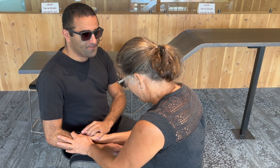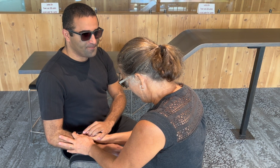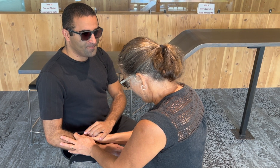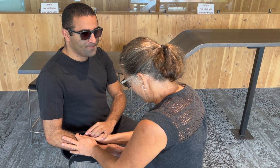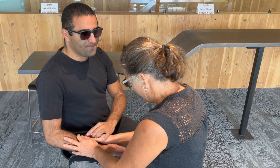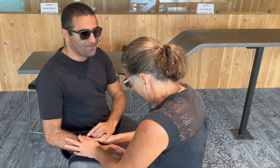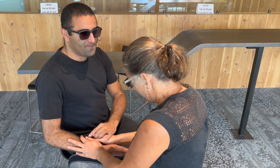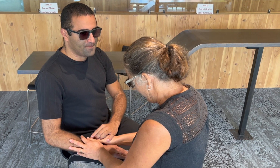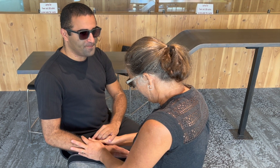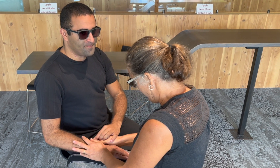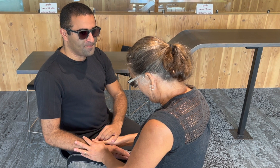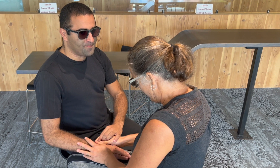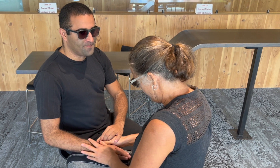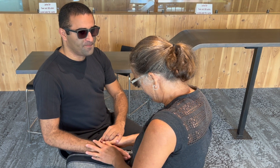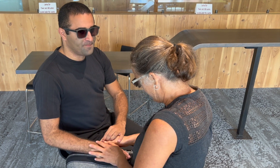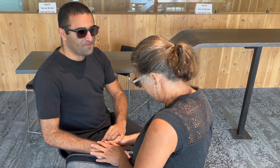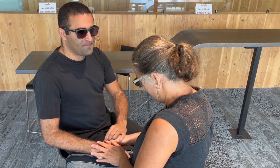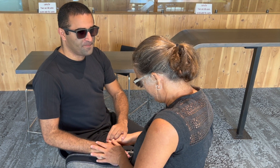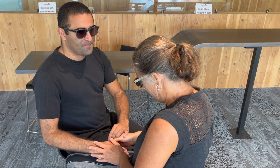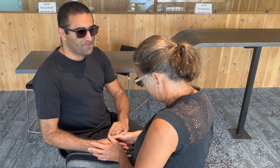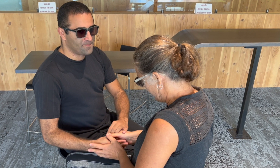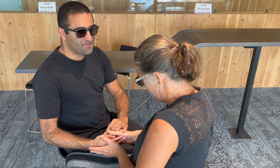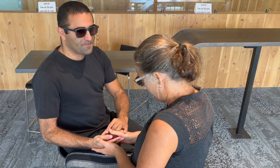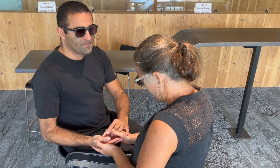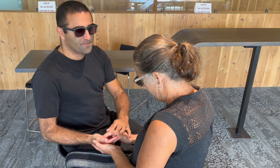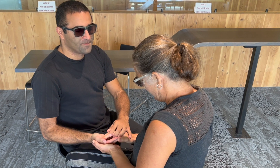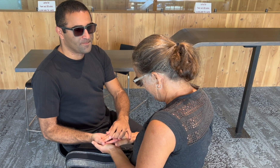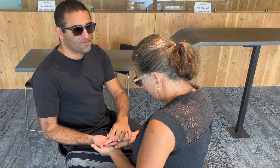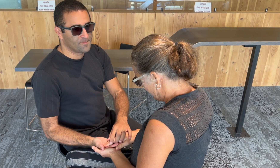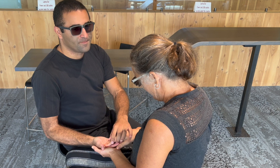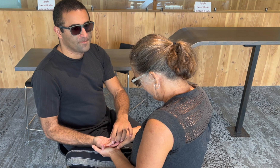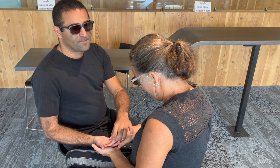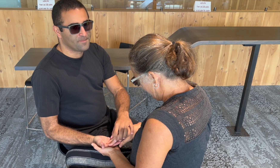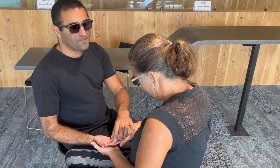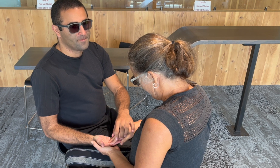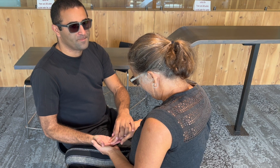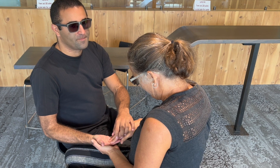We found the clam shell that had been washed up on the beach by the waves.